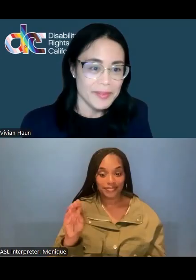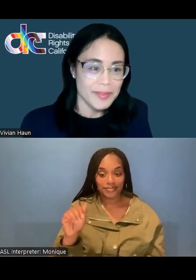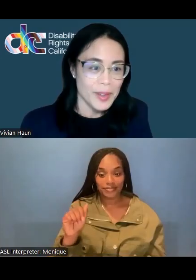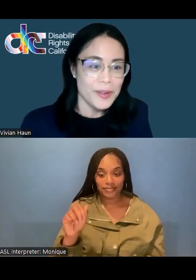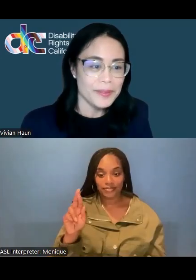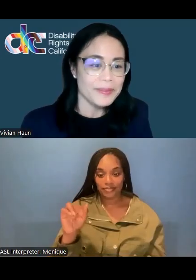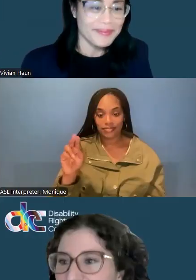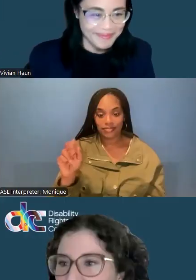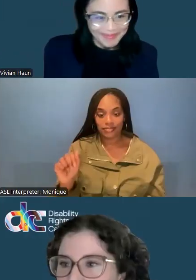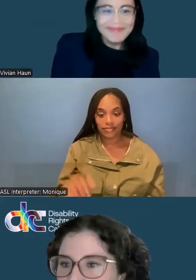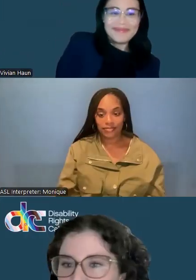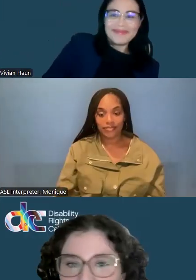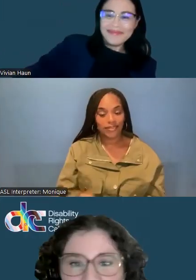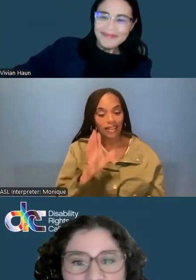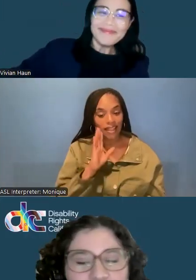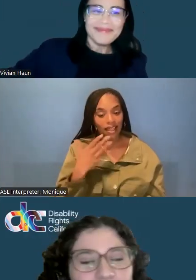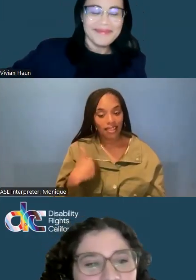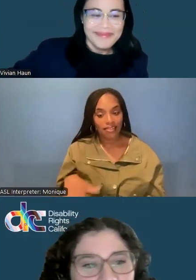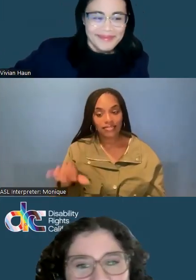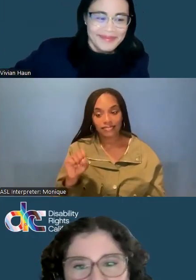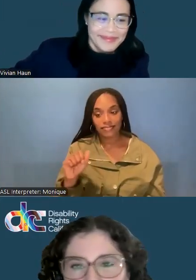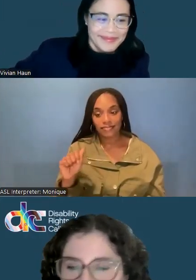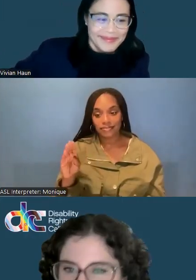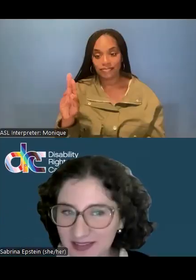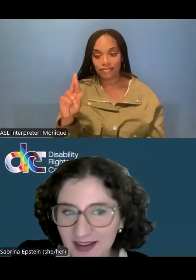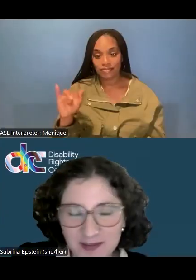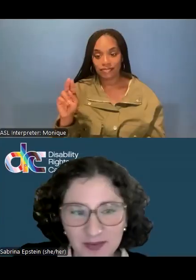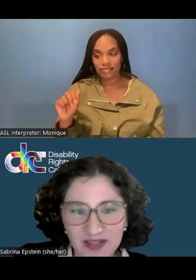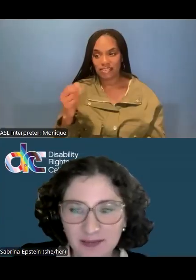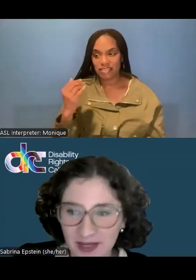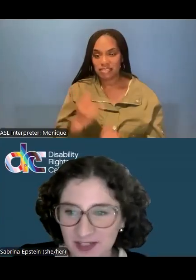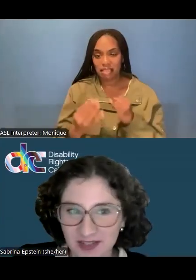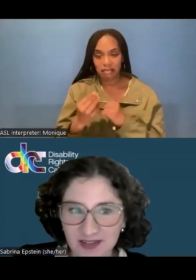Hi, all, this is Sabrina. In the last couple of minutes, I just wanted to mention